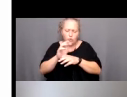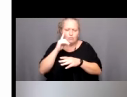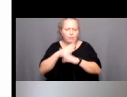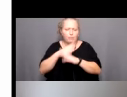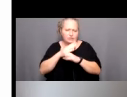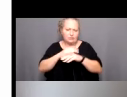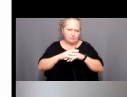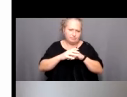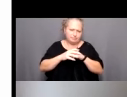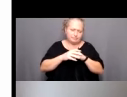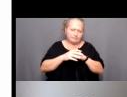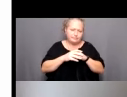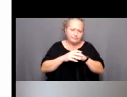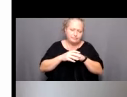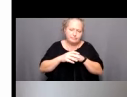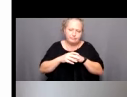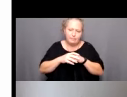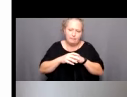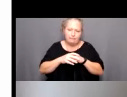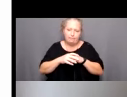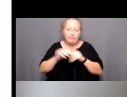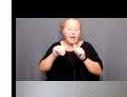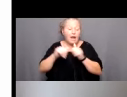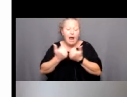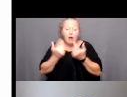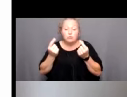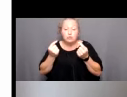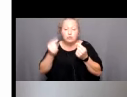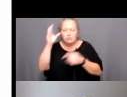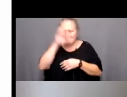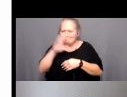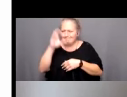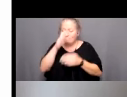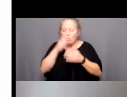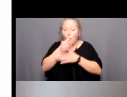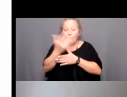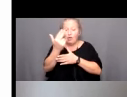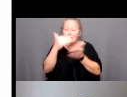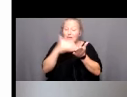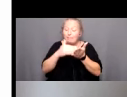In order to do this, we searched over 13 million wcis claims